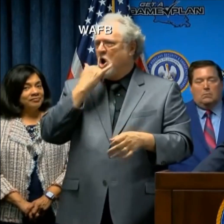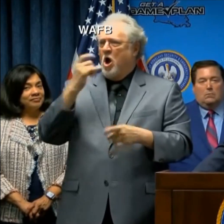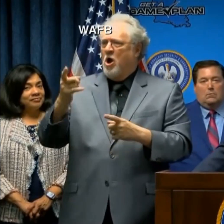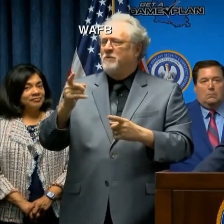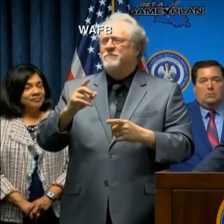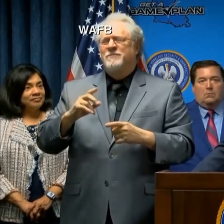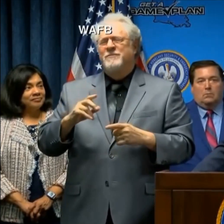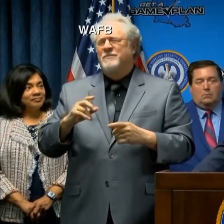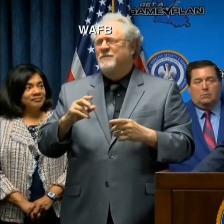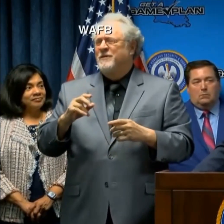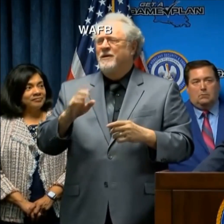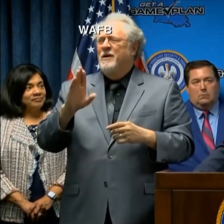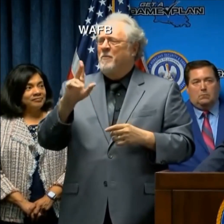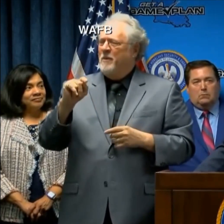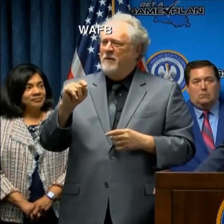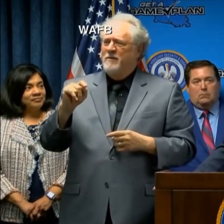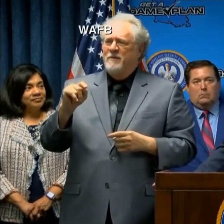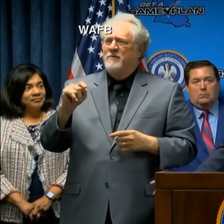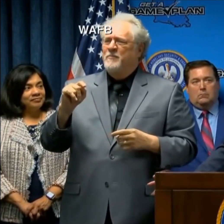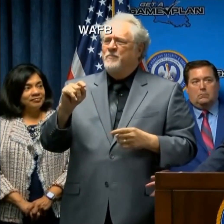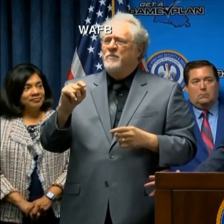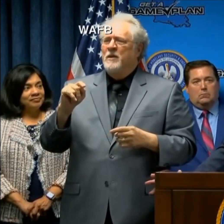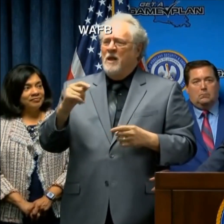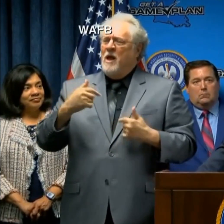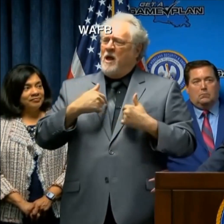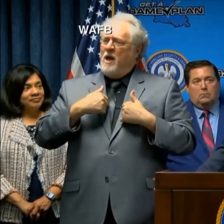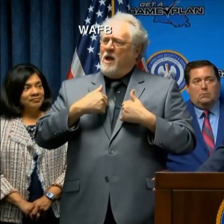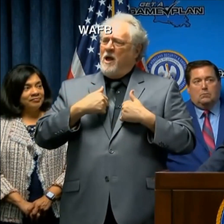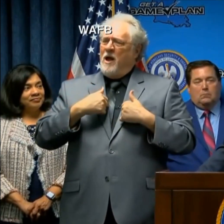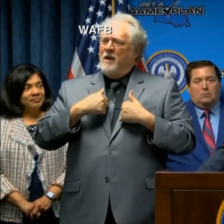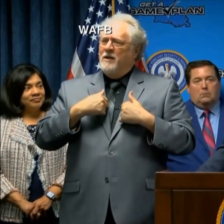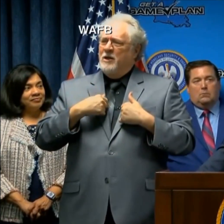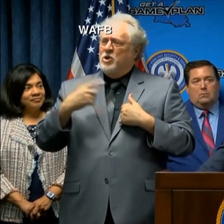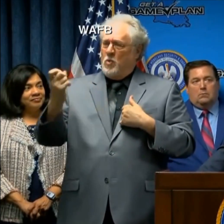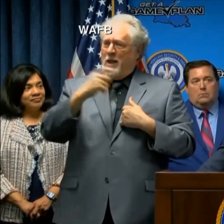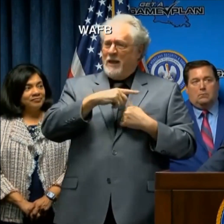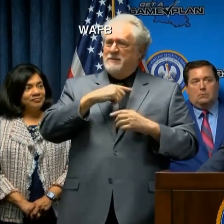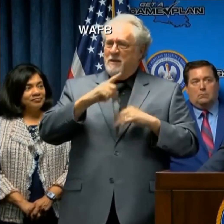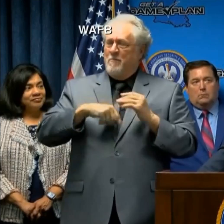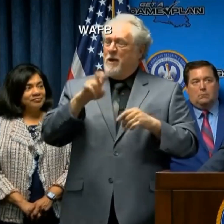forth but you know I'm gonna end yes specifically about tourism so I'm